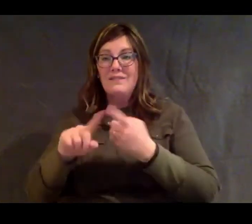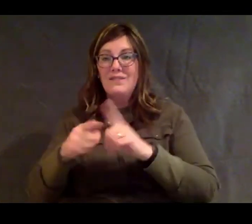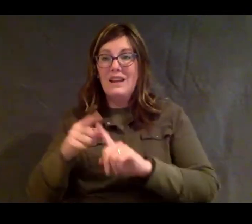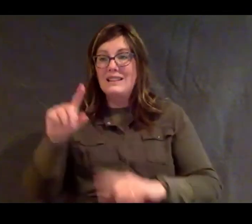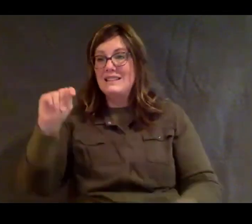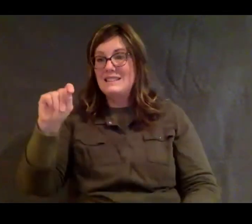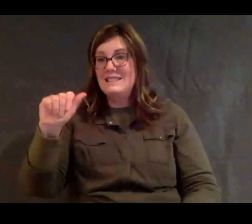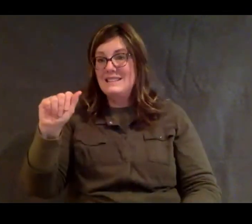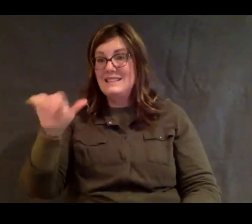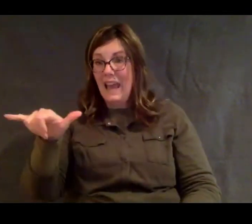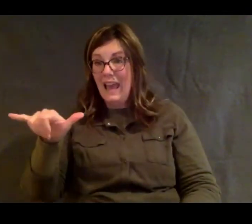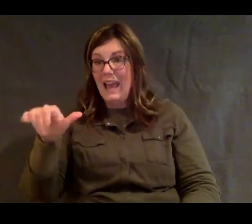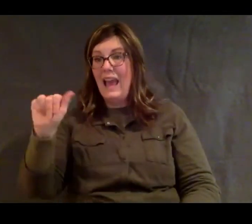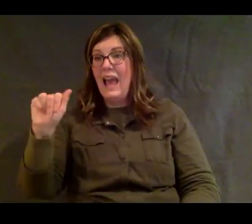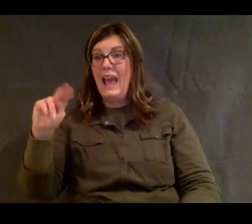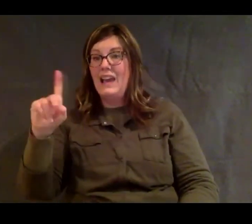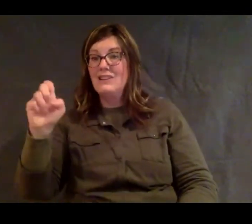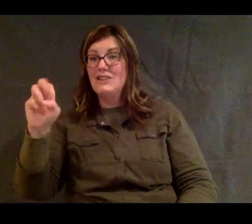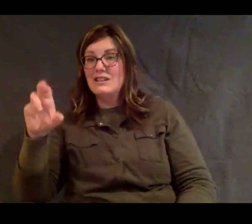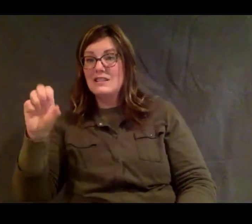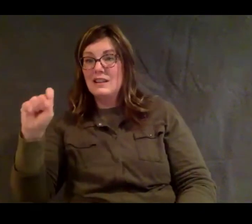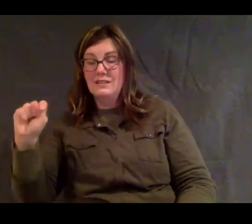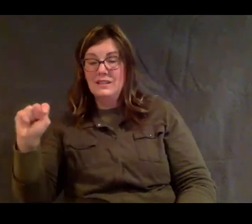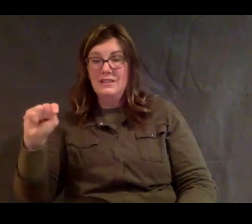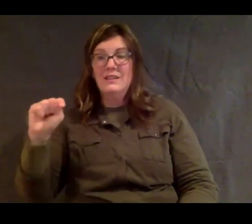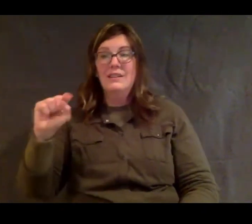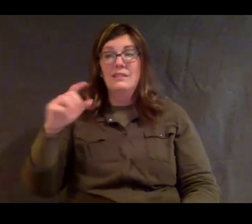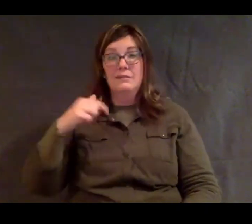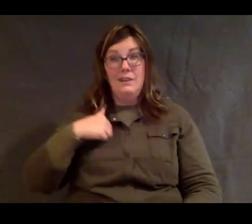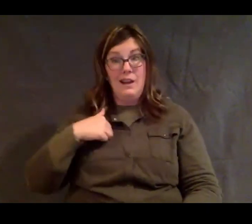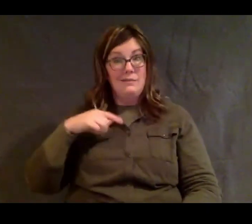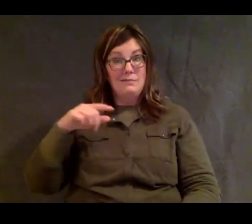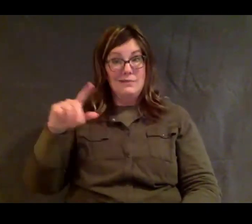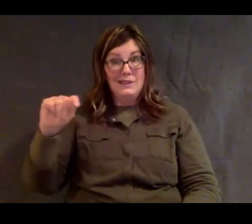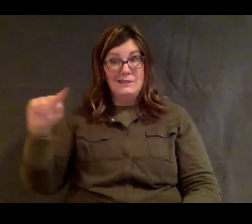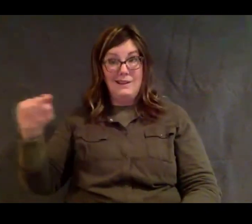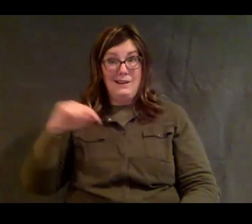do have one it's not cool i got one but it's not cool y'all got to help me i'll send you videos